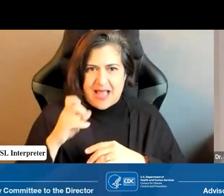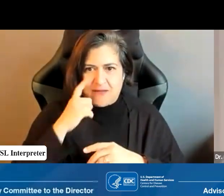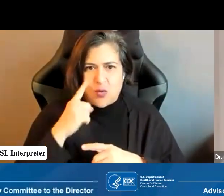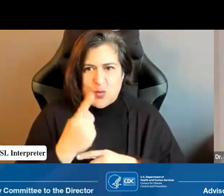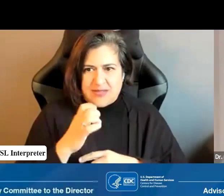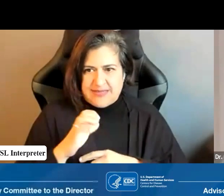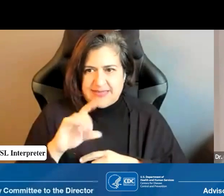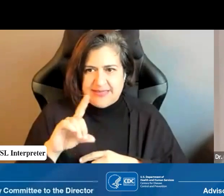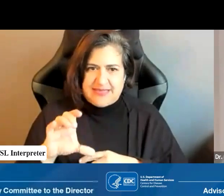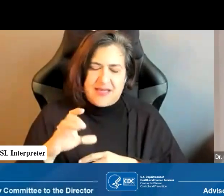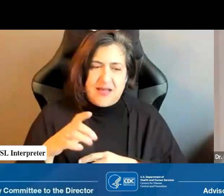Well, we'll work on the lab stuff.